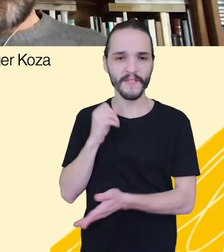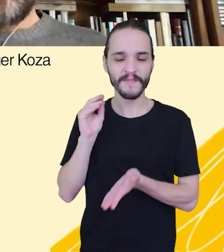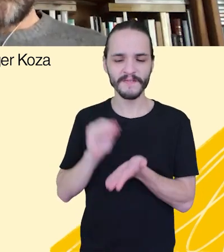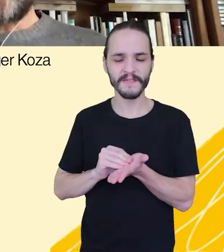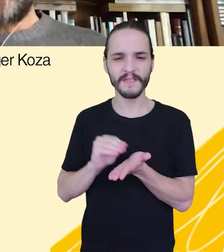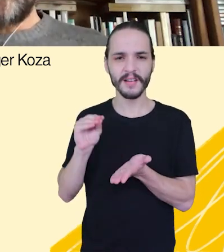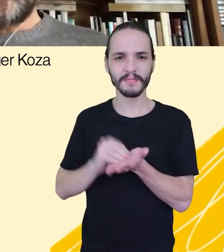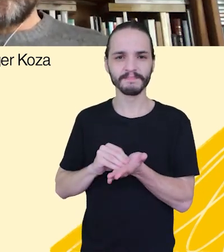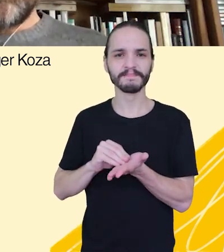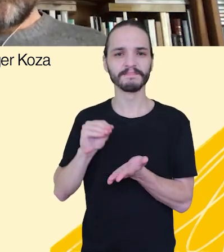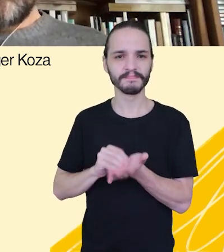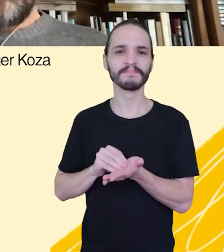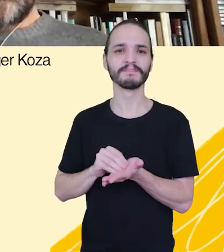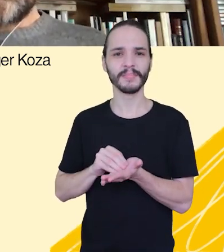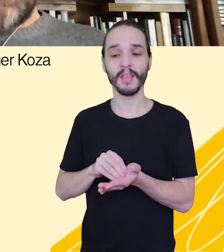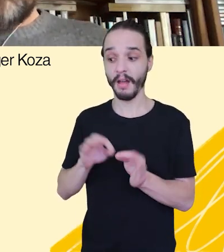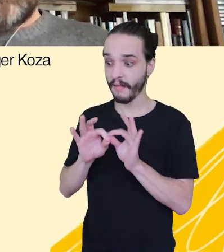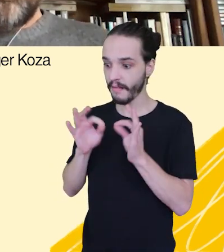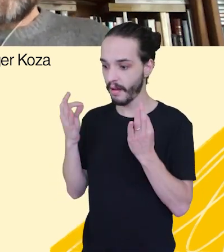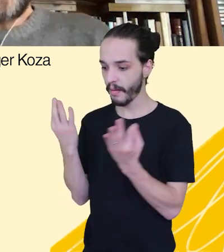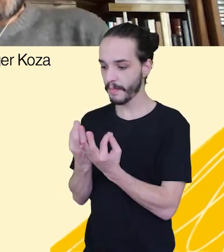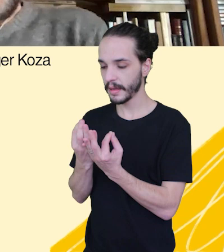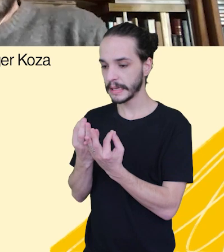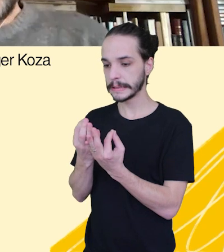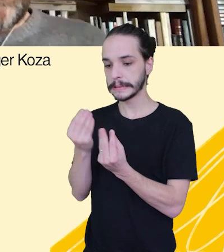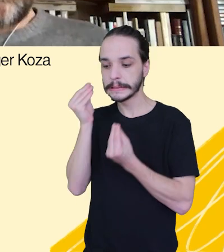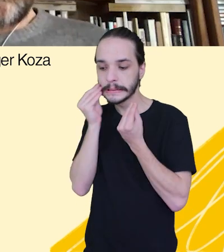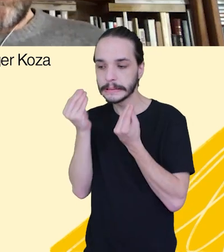what to do with someone who is not anymore with us.